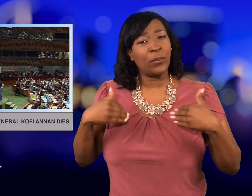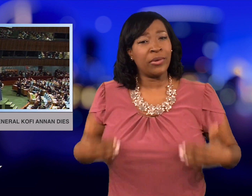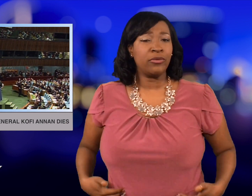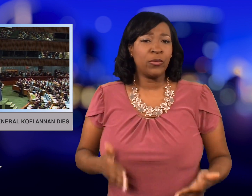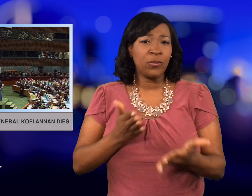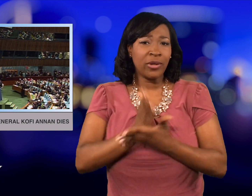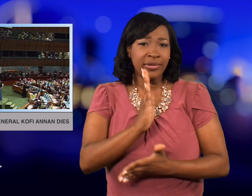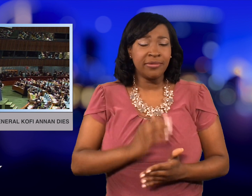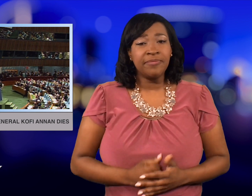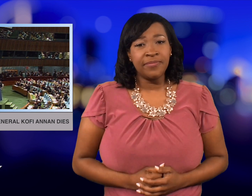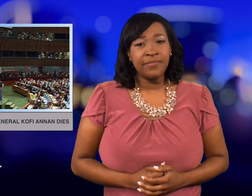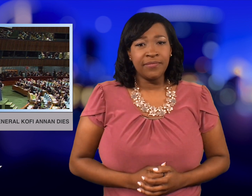for human rights.